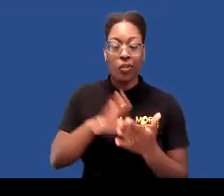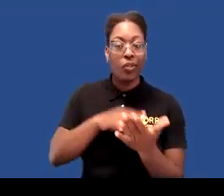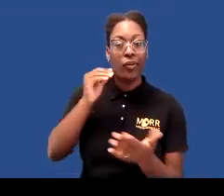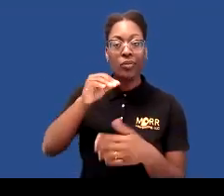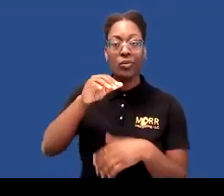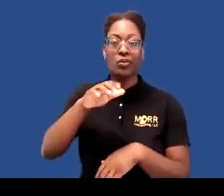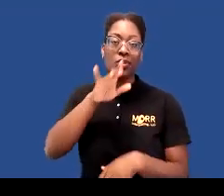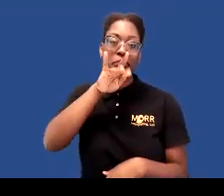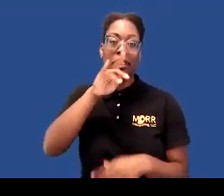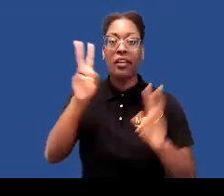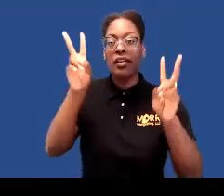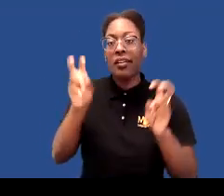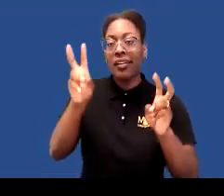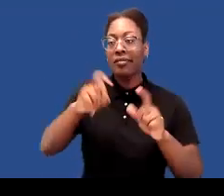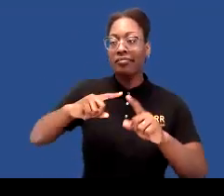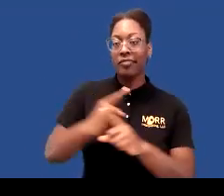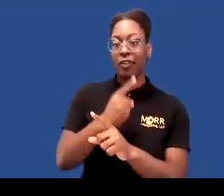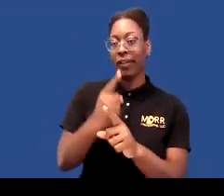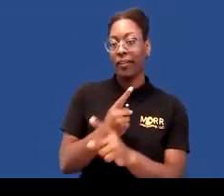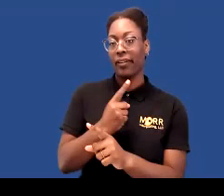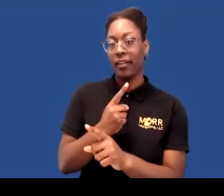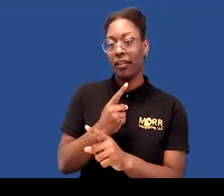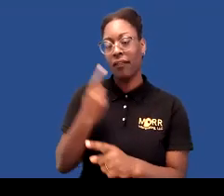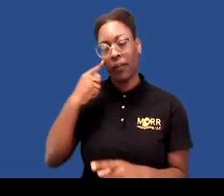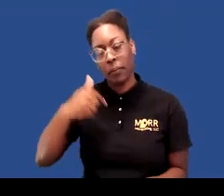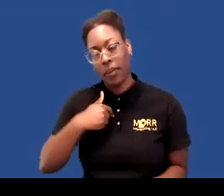which to me is always kind of an insane proposition, right?